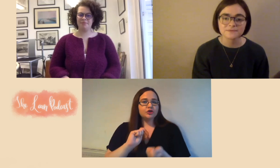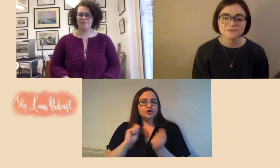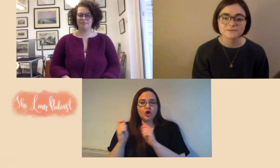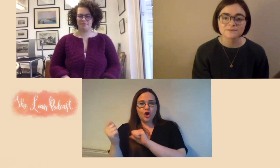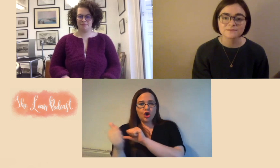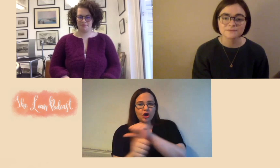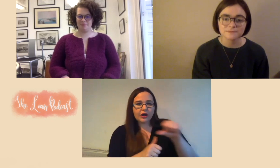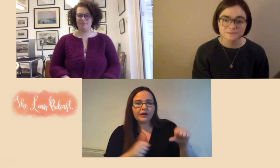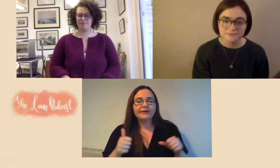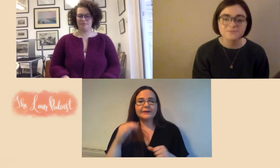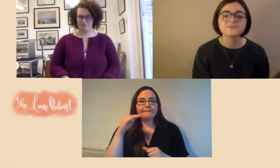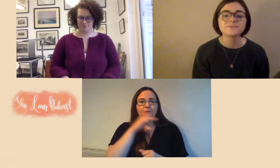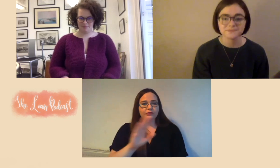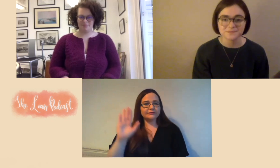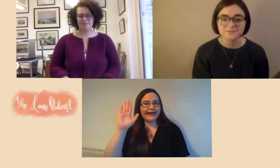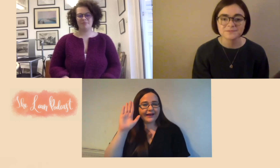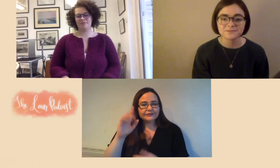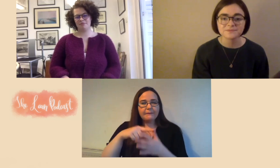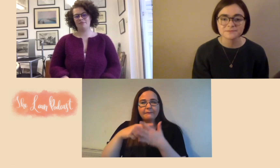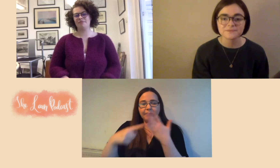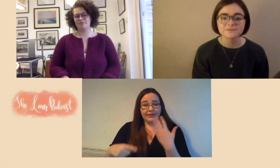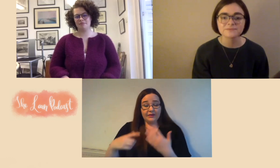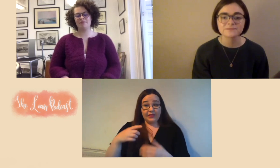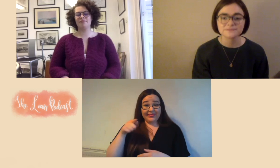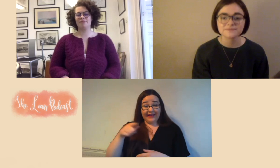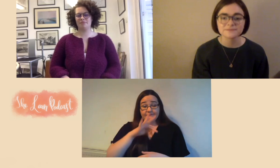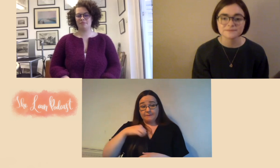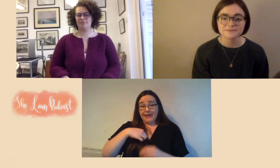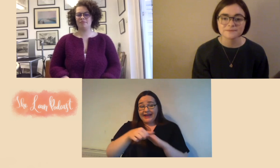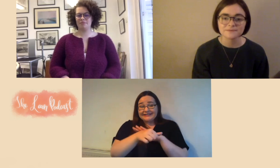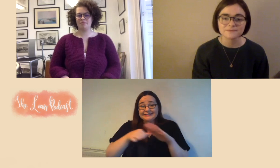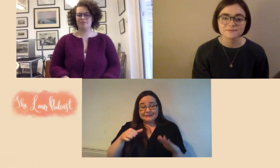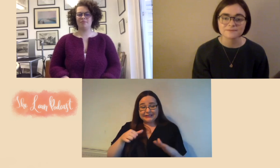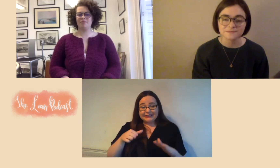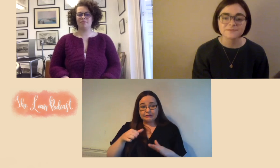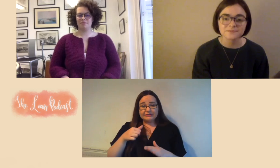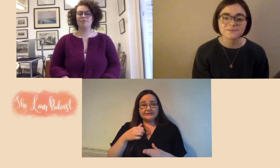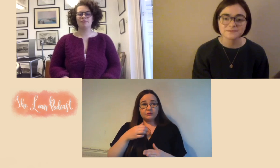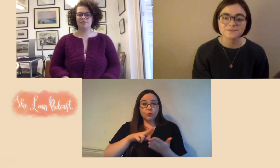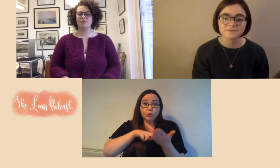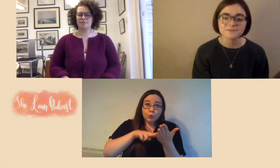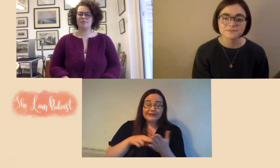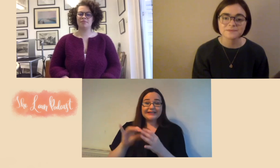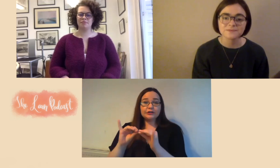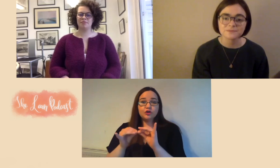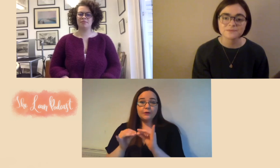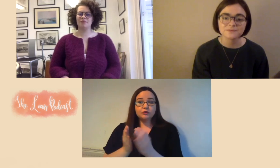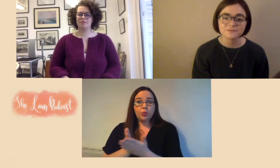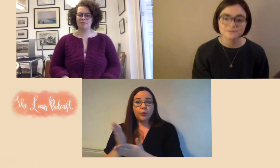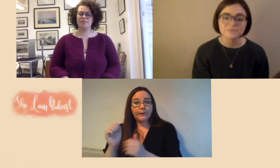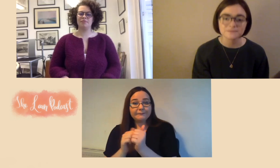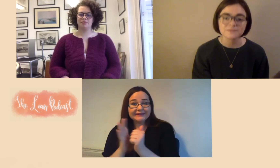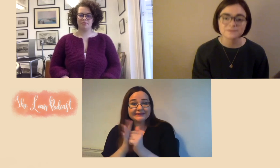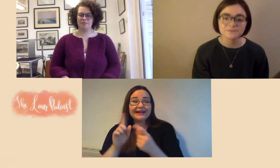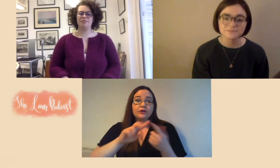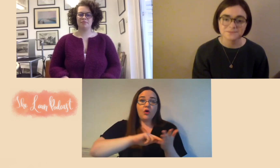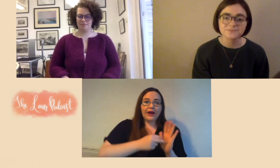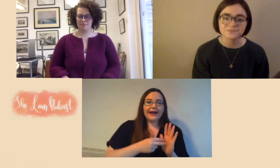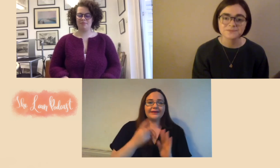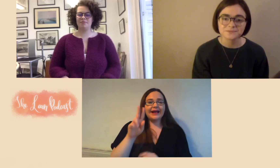just to have a really good chair, someone that just knows that they are responsible for chairing the meeting. Letting people know, how turn taking is gonna work.